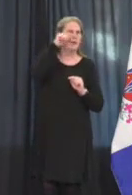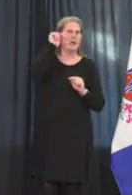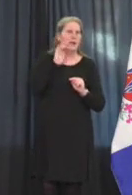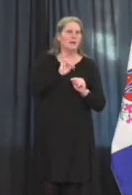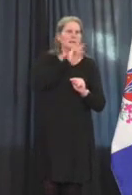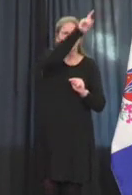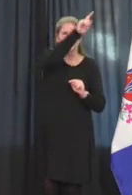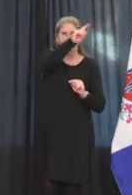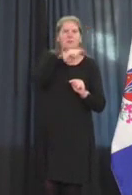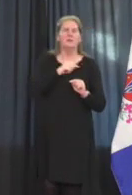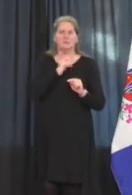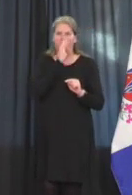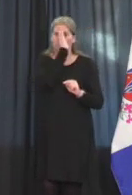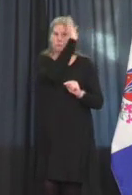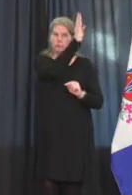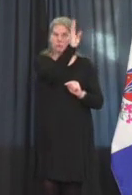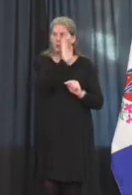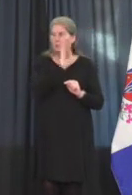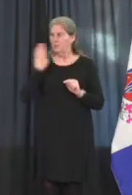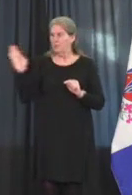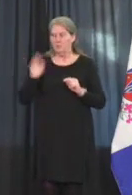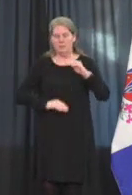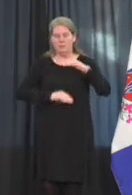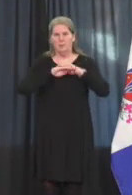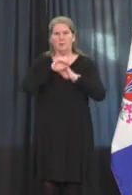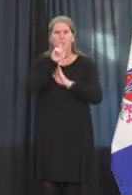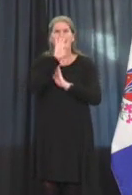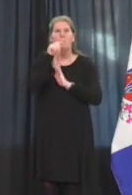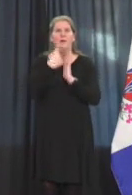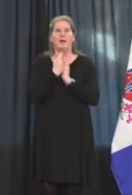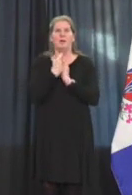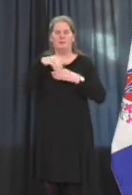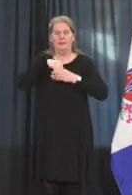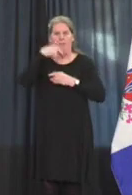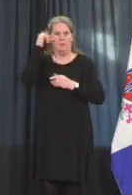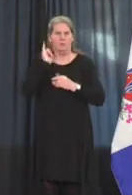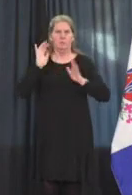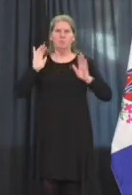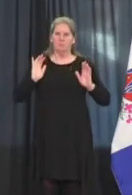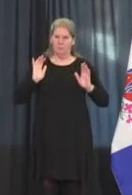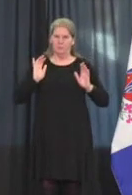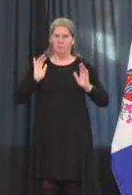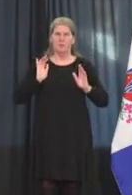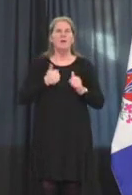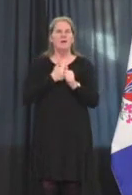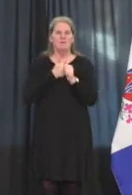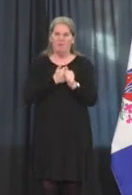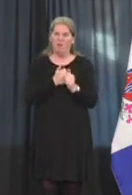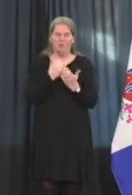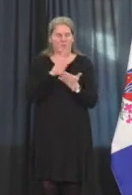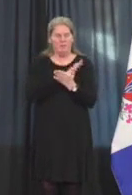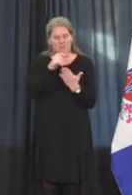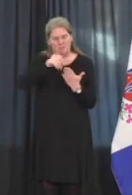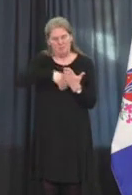NOT REMAIN IN THE YUKON FOR LONGER THAN 24 HOURS. THEY TOO MUST TAKE DIRECTION ON HOW TO MOVE THROUGH TO LIMIT